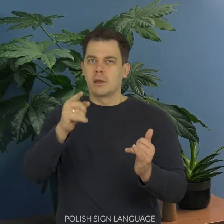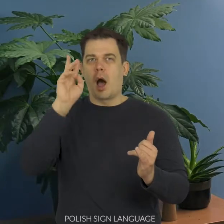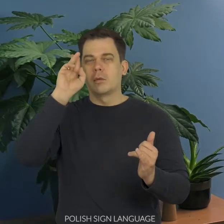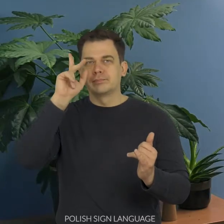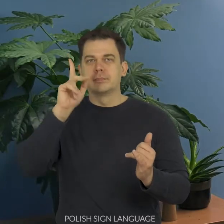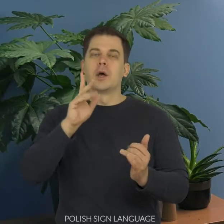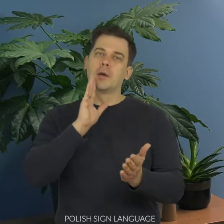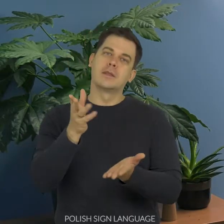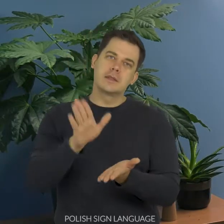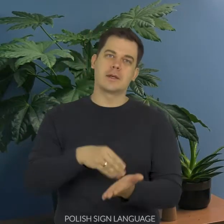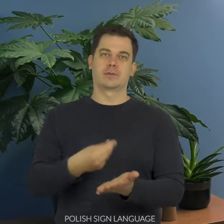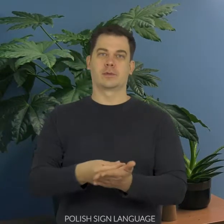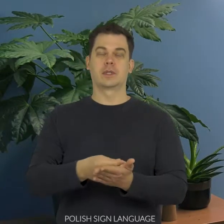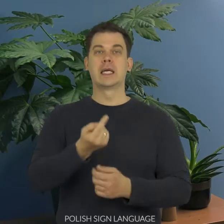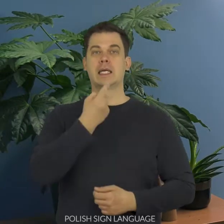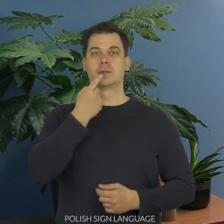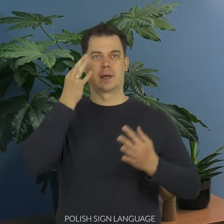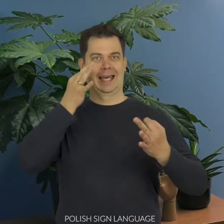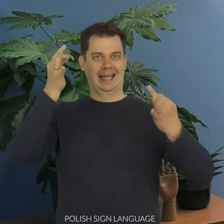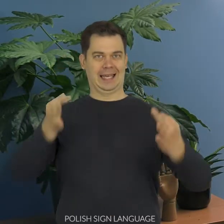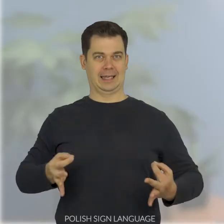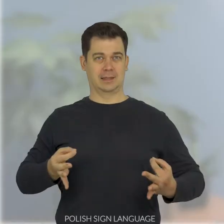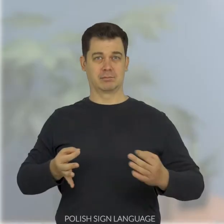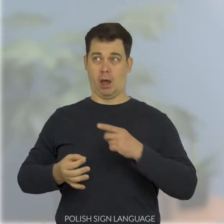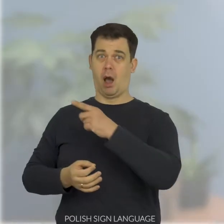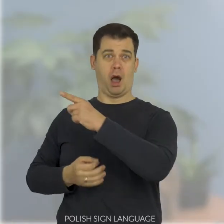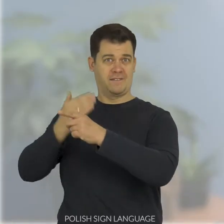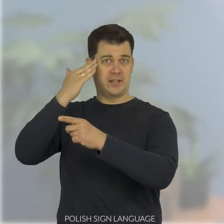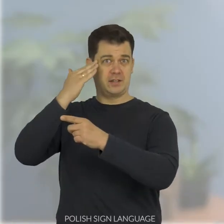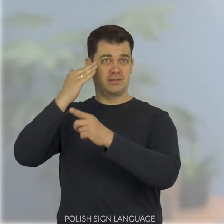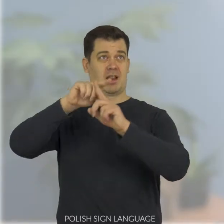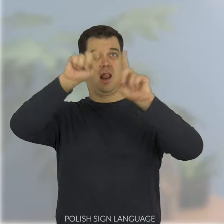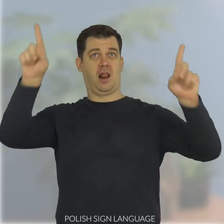is to try to learn Chinese. Do you know what this sign means?